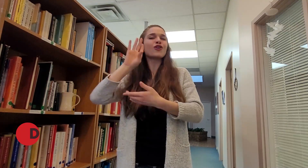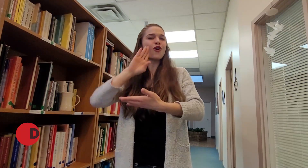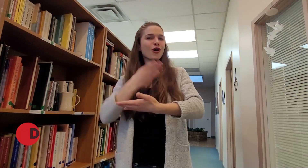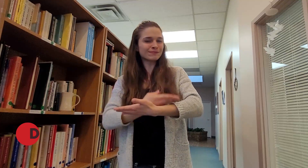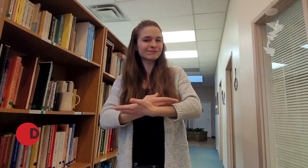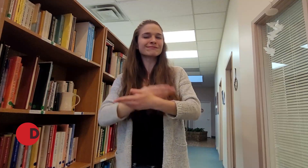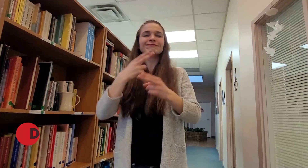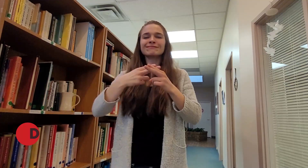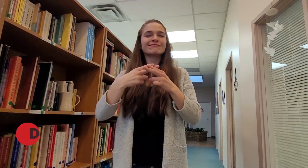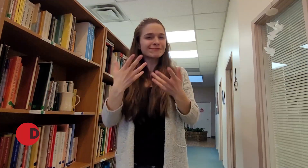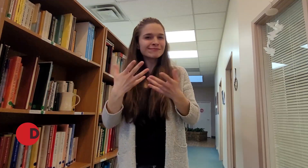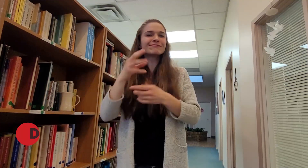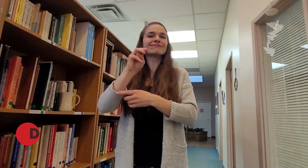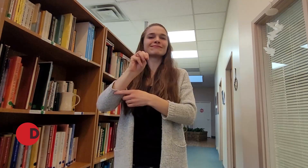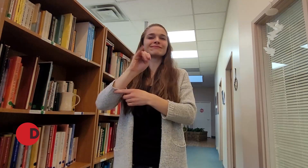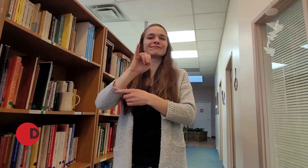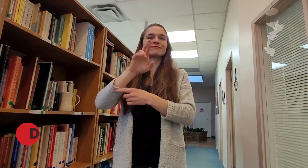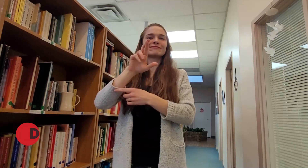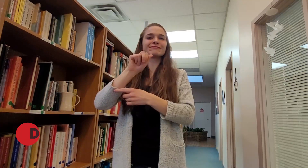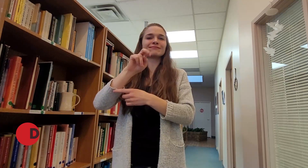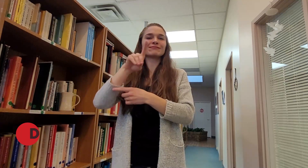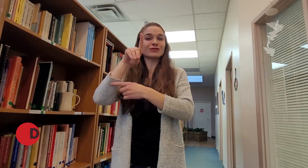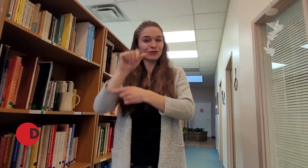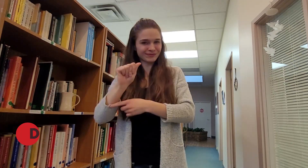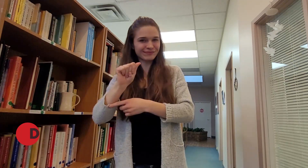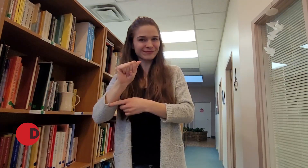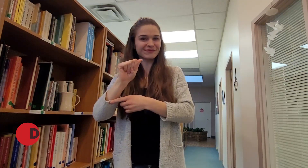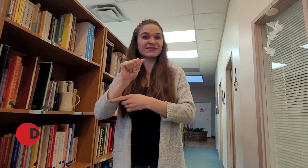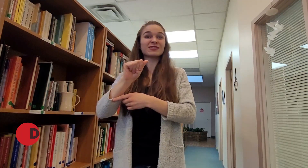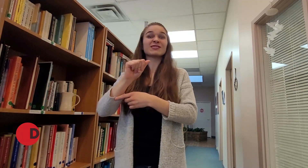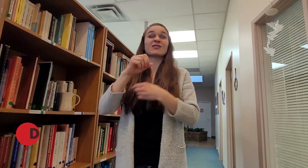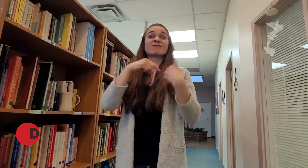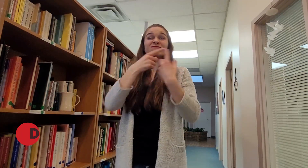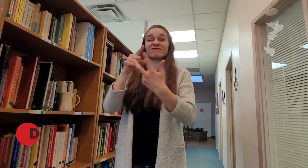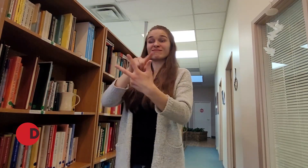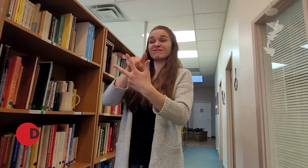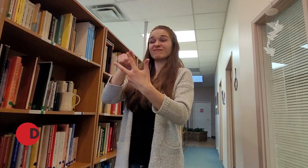about his Deaf daughter, Miranda.